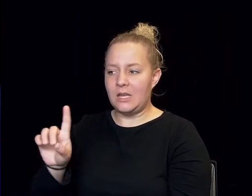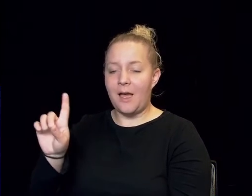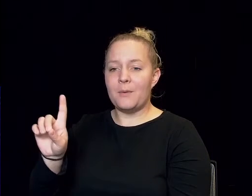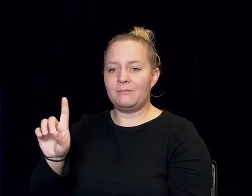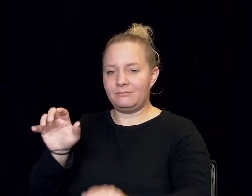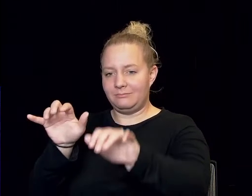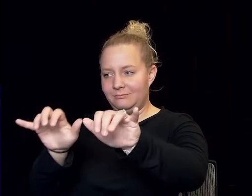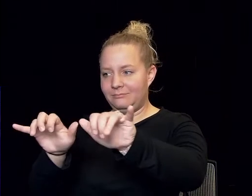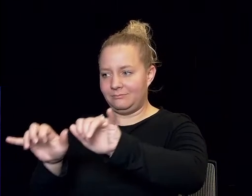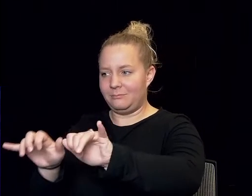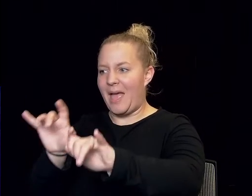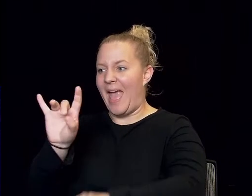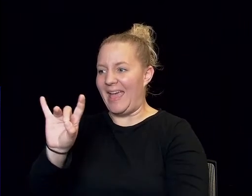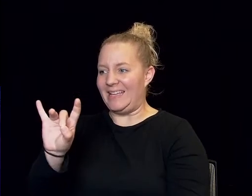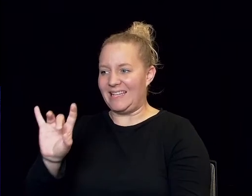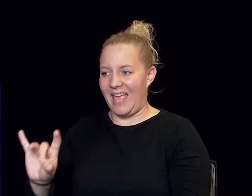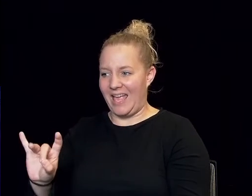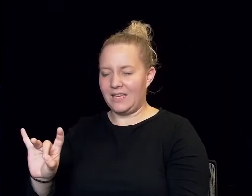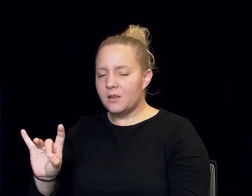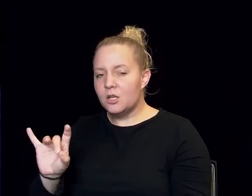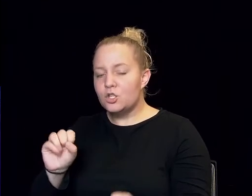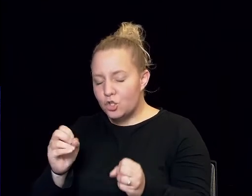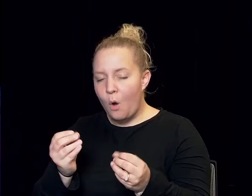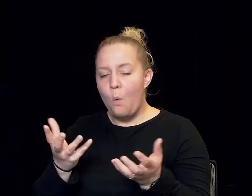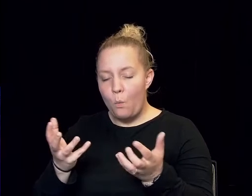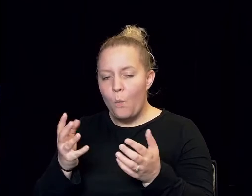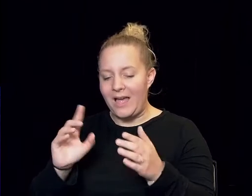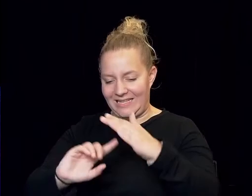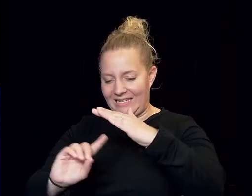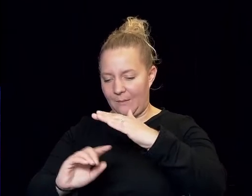get those denominators so they're both 8. So, 5/8, I don't have to do anything with